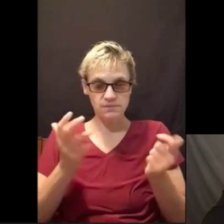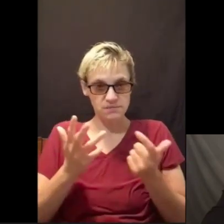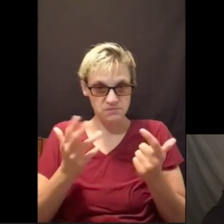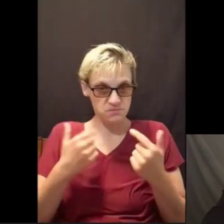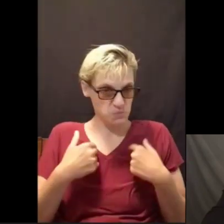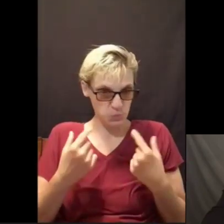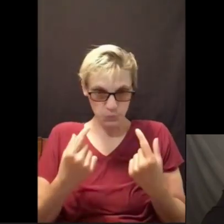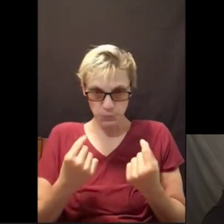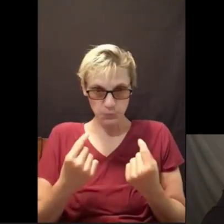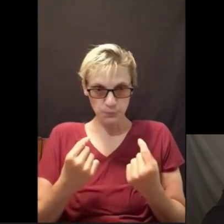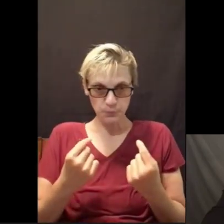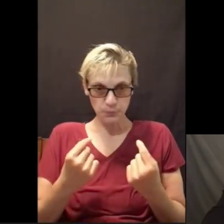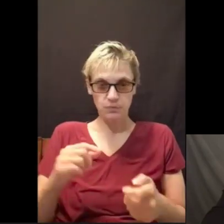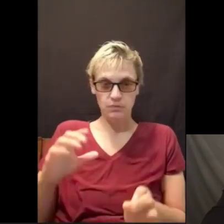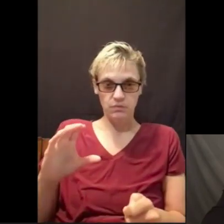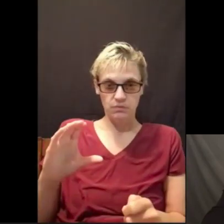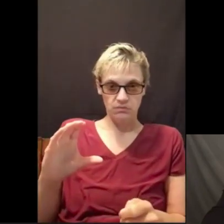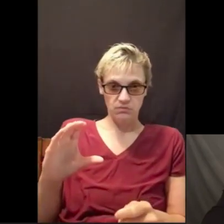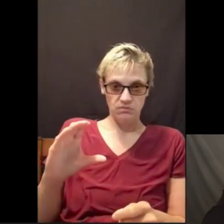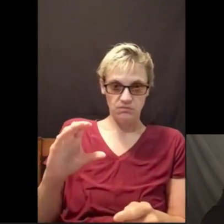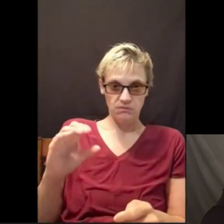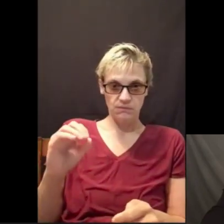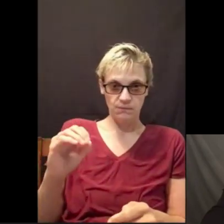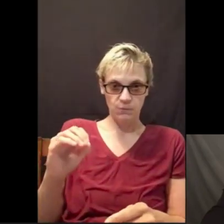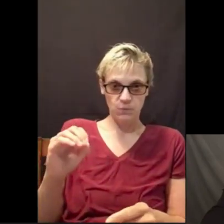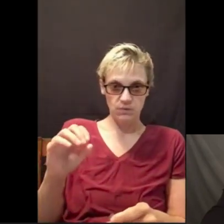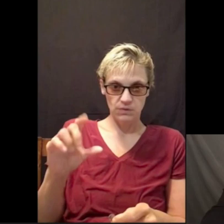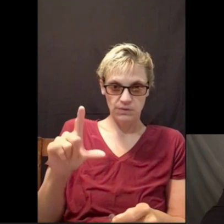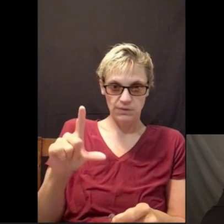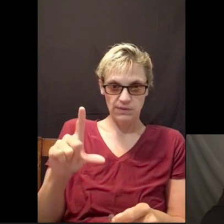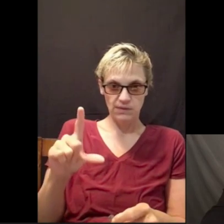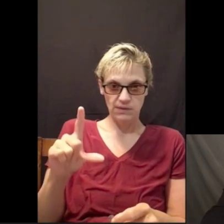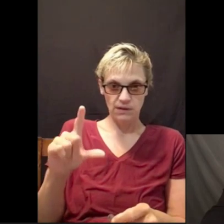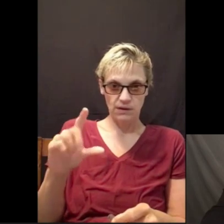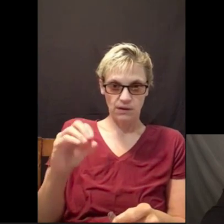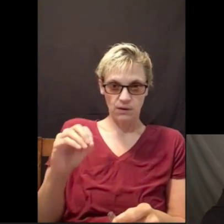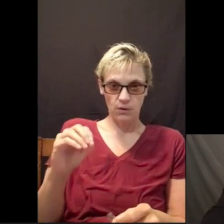For the talent show, I want to show you something.